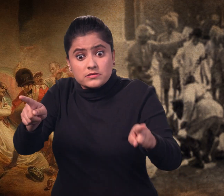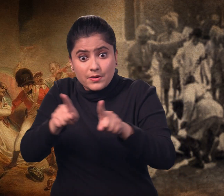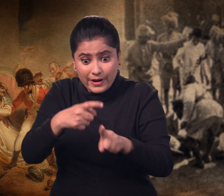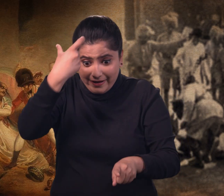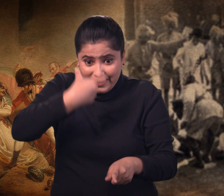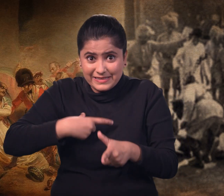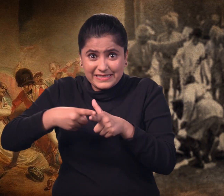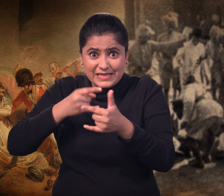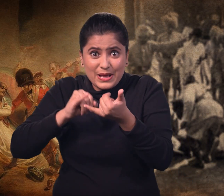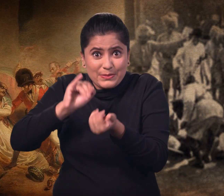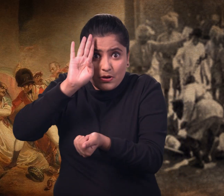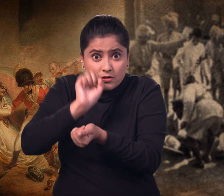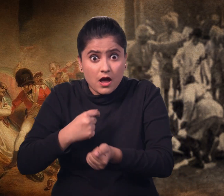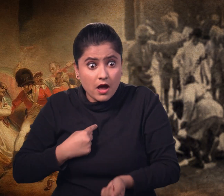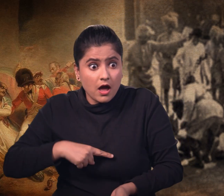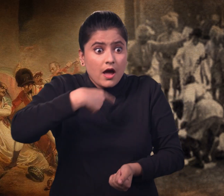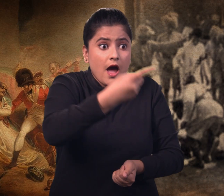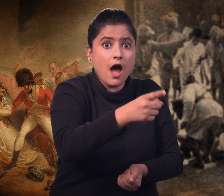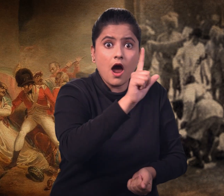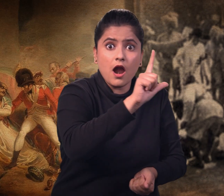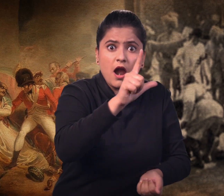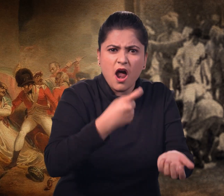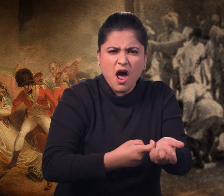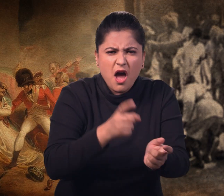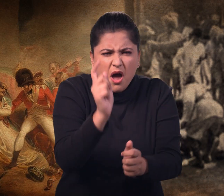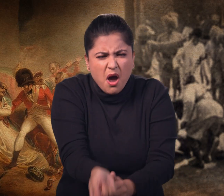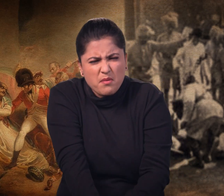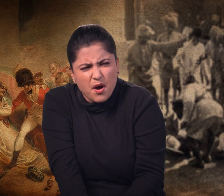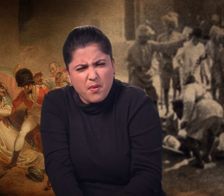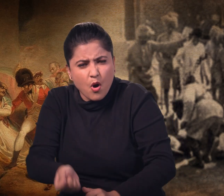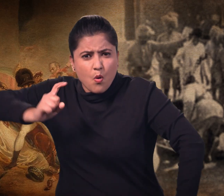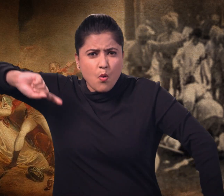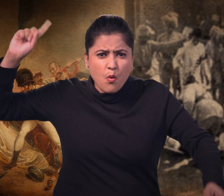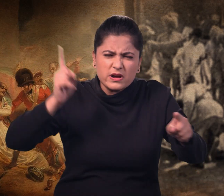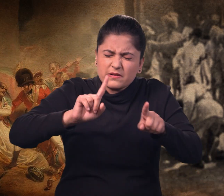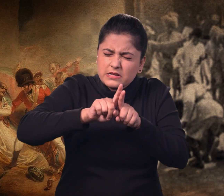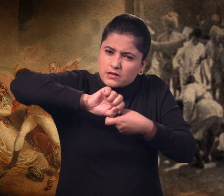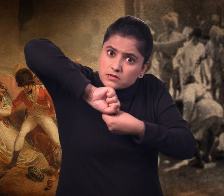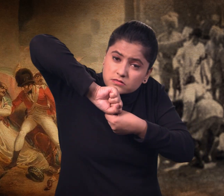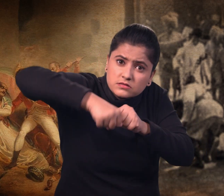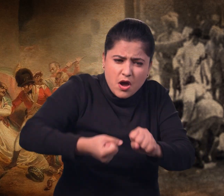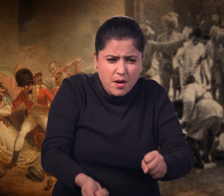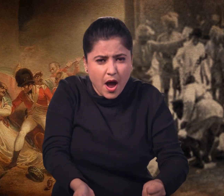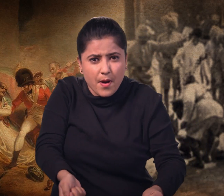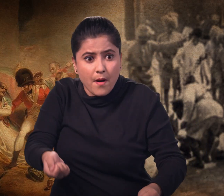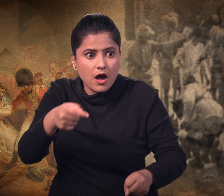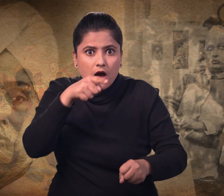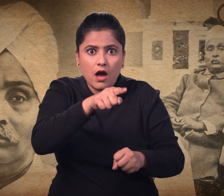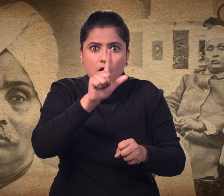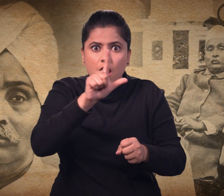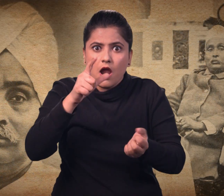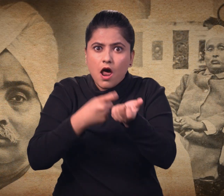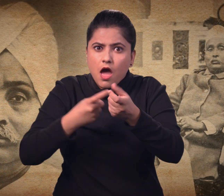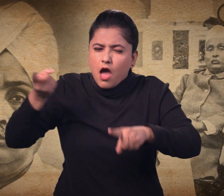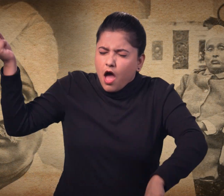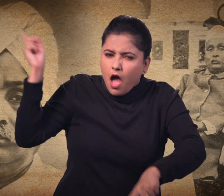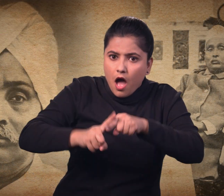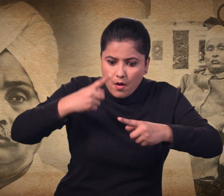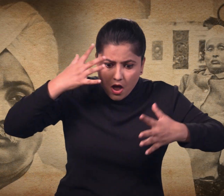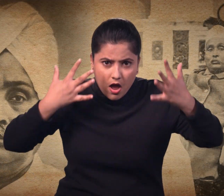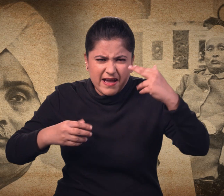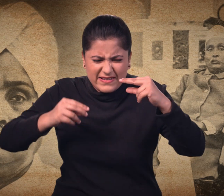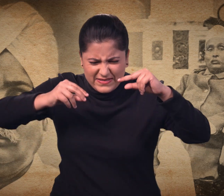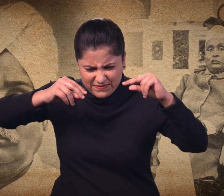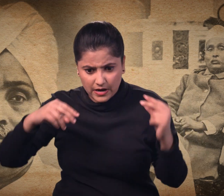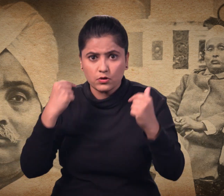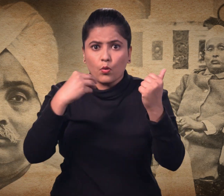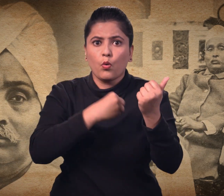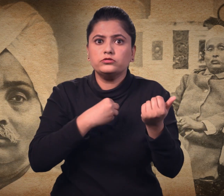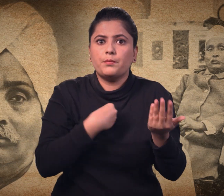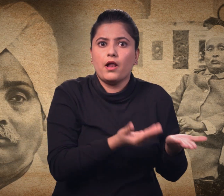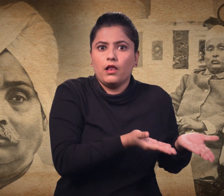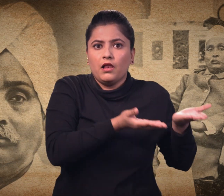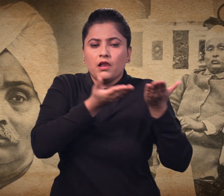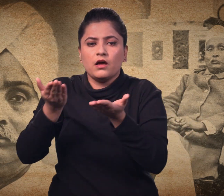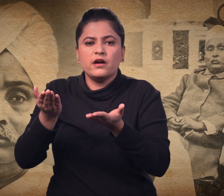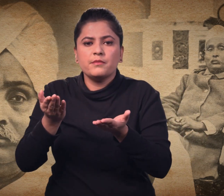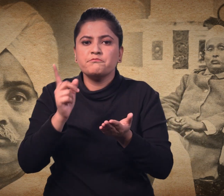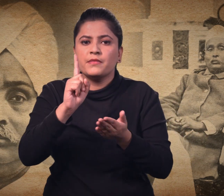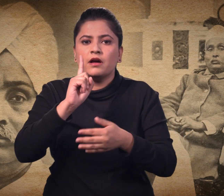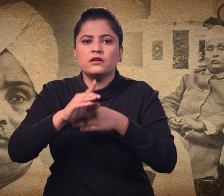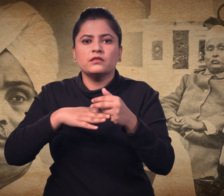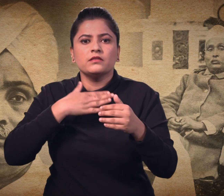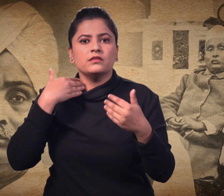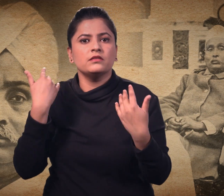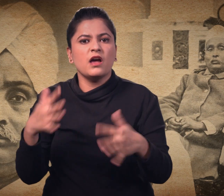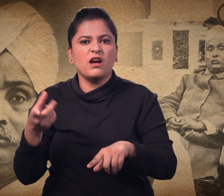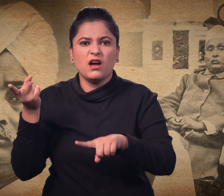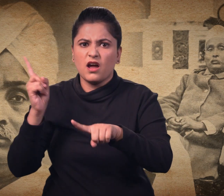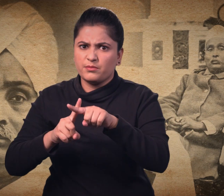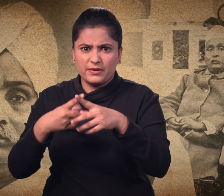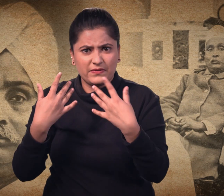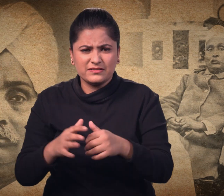and Scott personally attacked Rai. This inflicted serious injuries on Rai. He taken to the hospital but succumbed to his injuries.